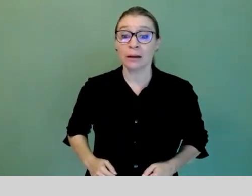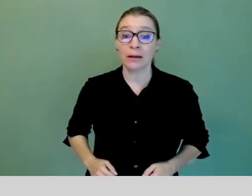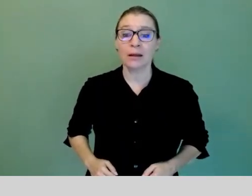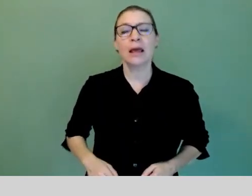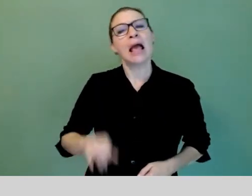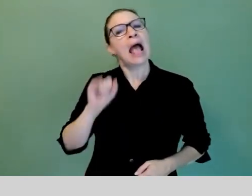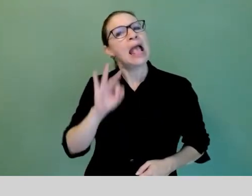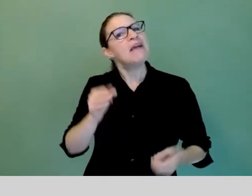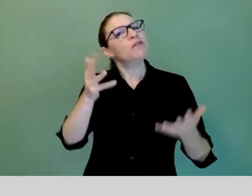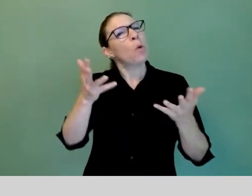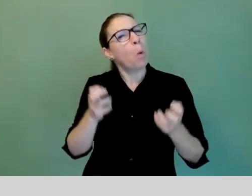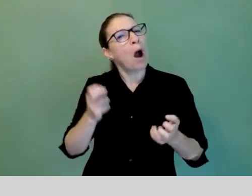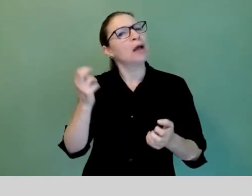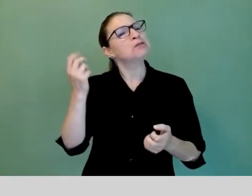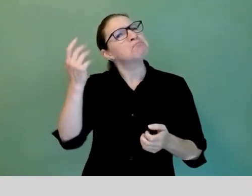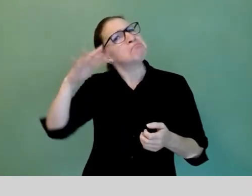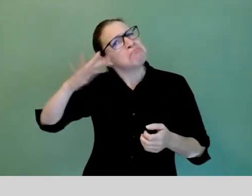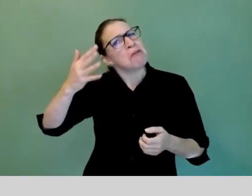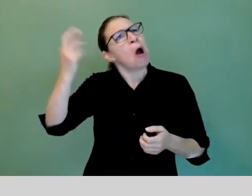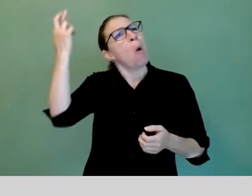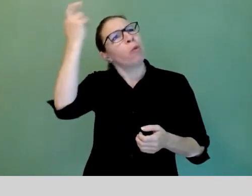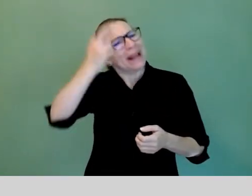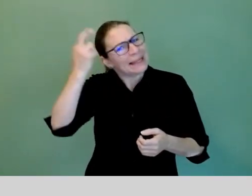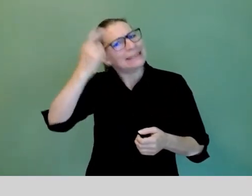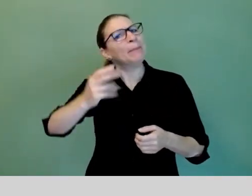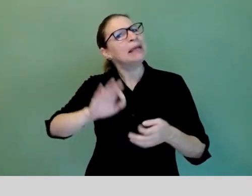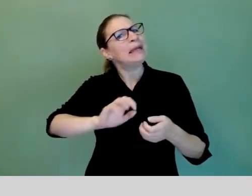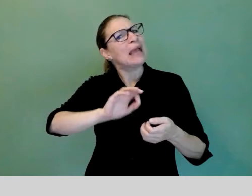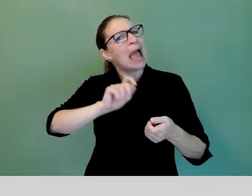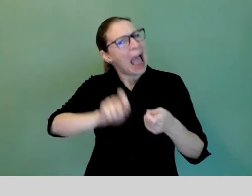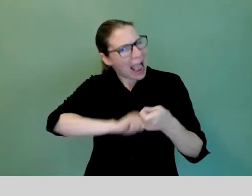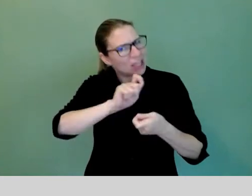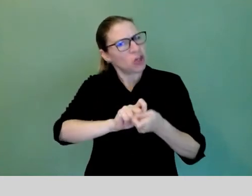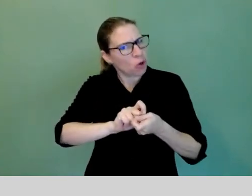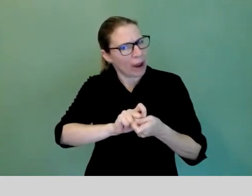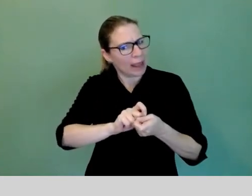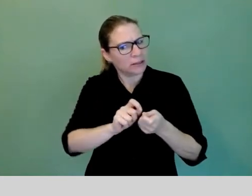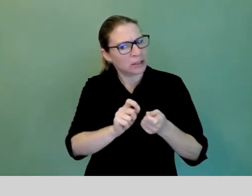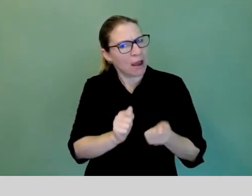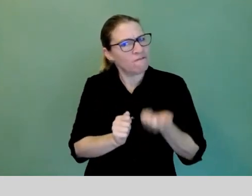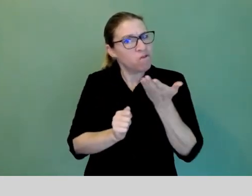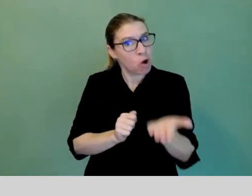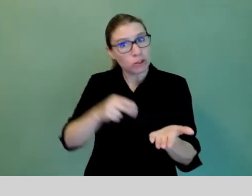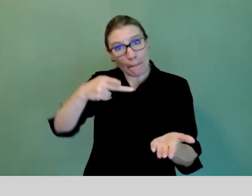If you want a reasonably accurate version of pi, you can access it through the math module.